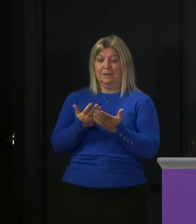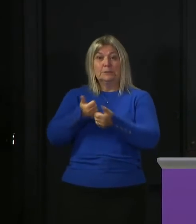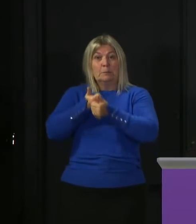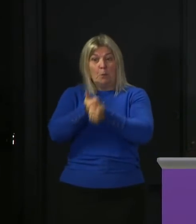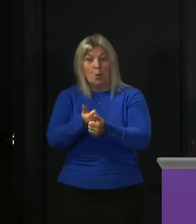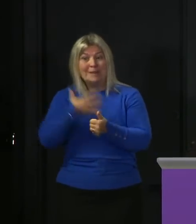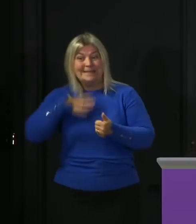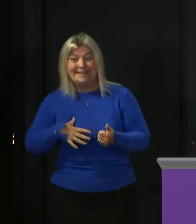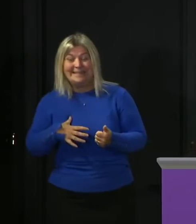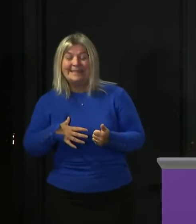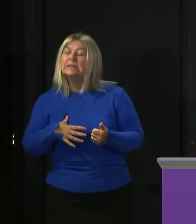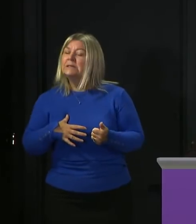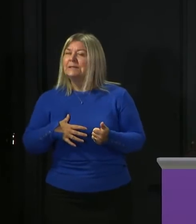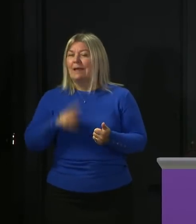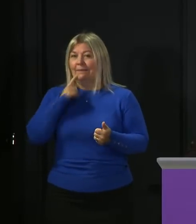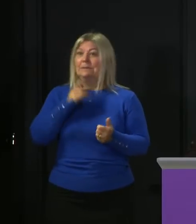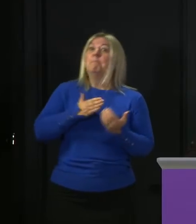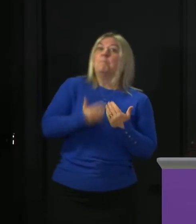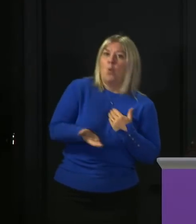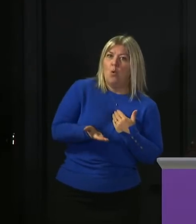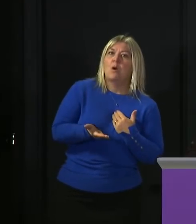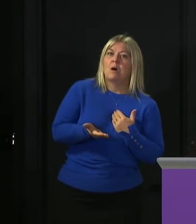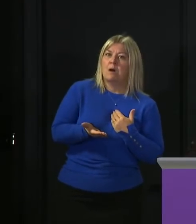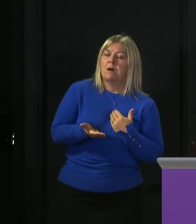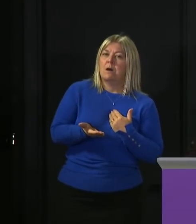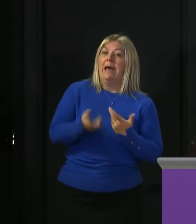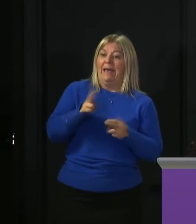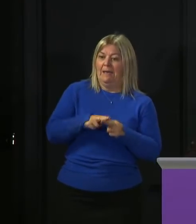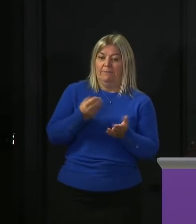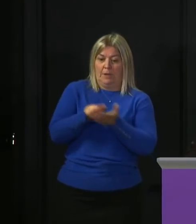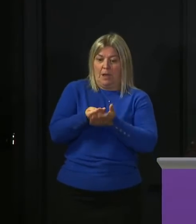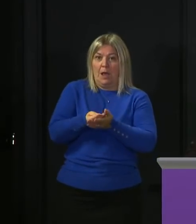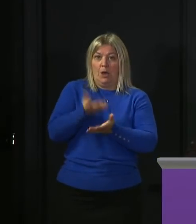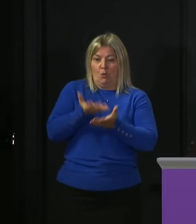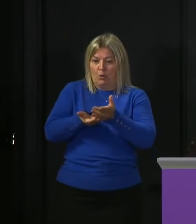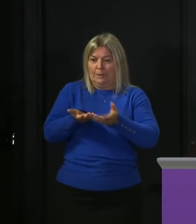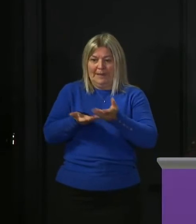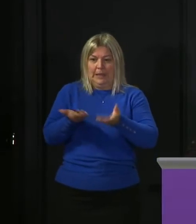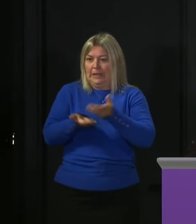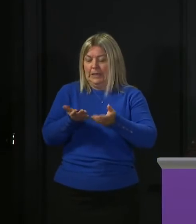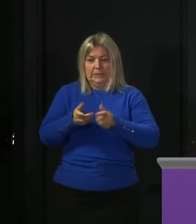given the disruption to the economy that continues to be likely over the next few-months. So we